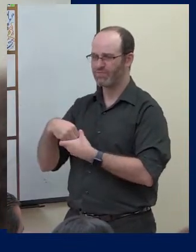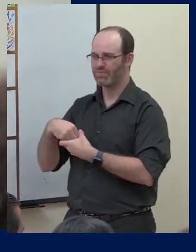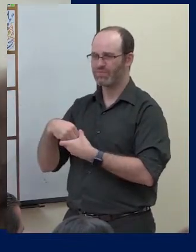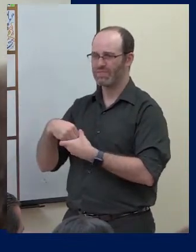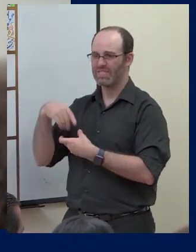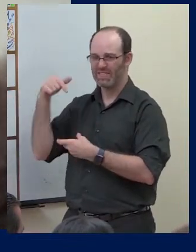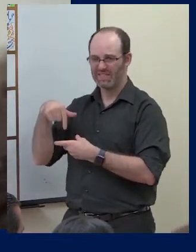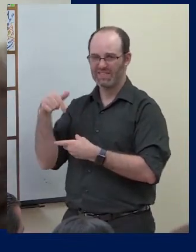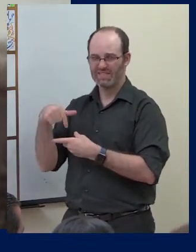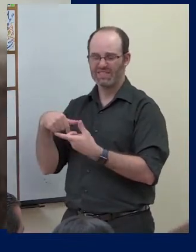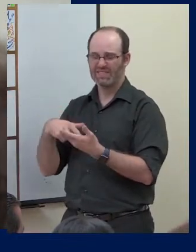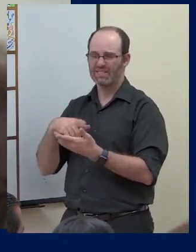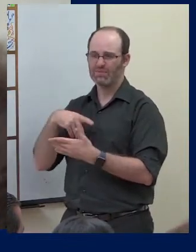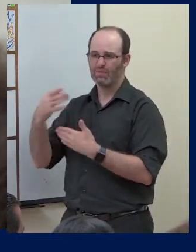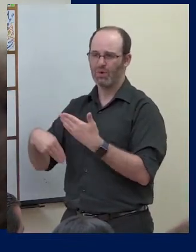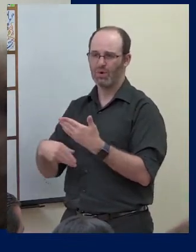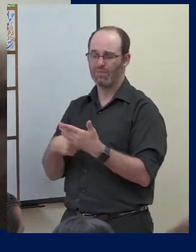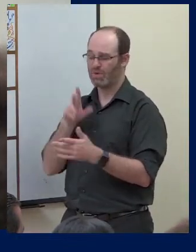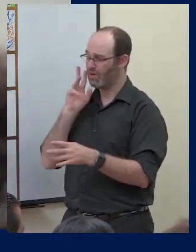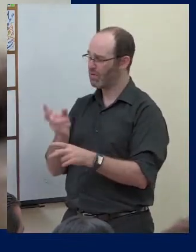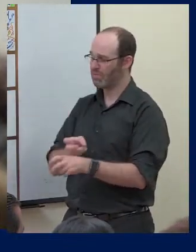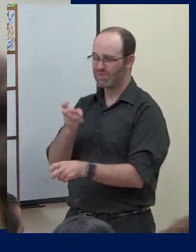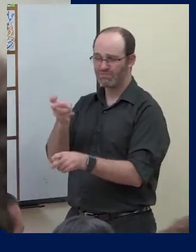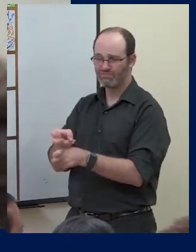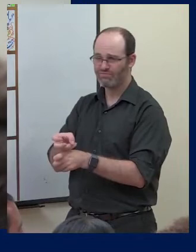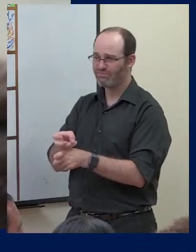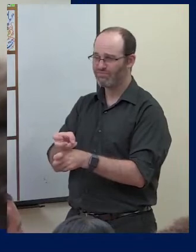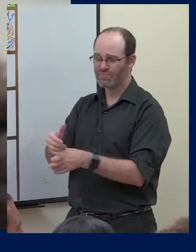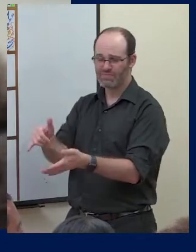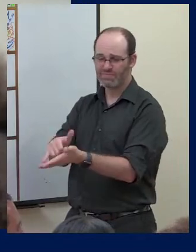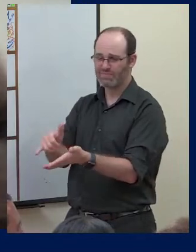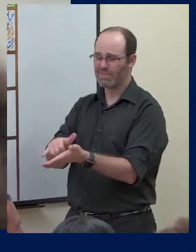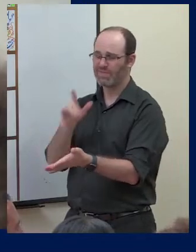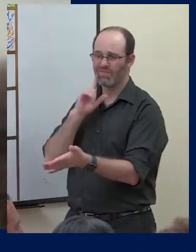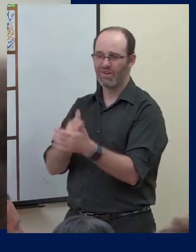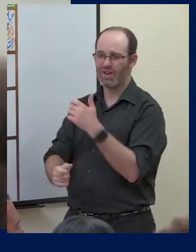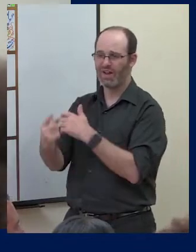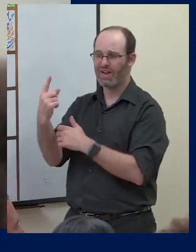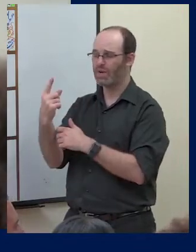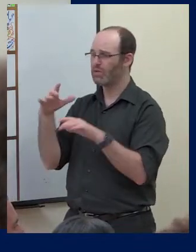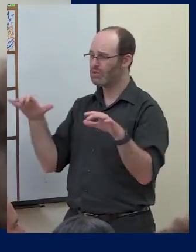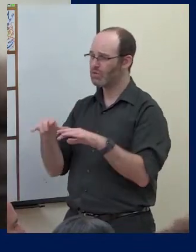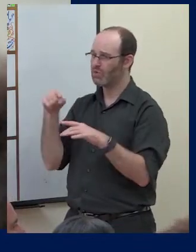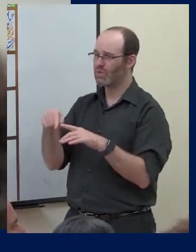It would be really difficult for anybody to do this if you are living with a family that